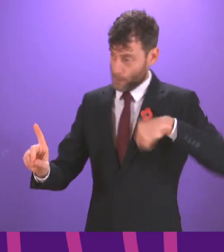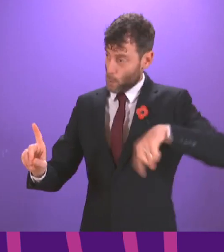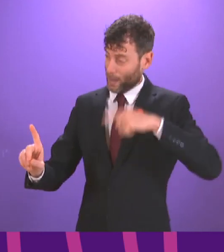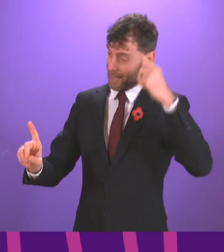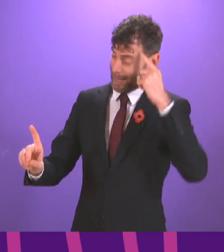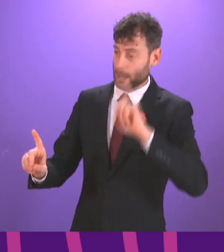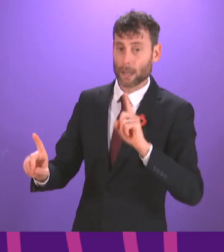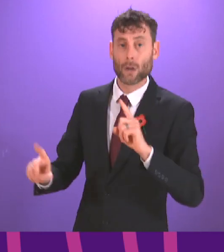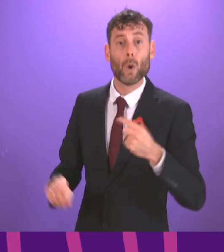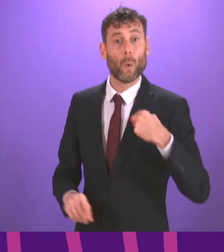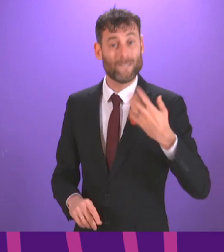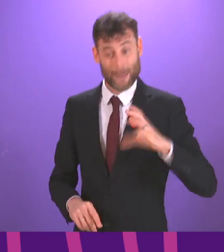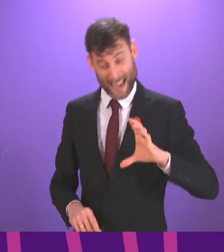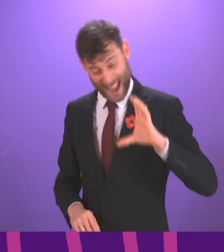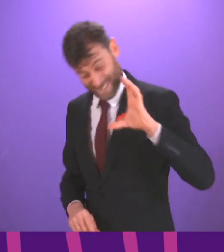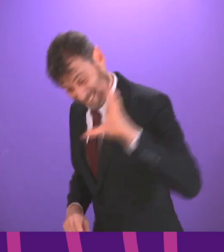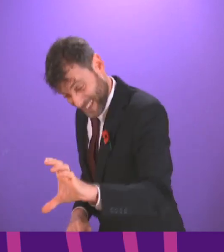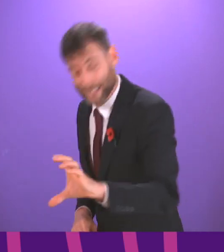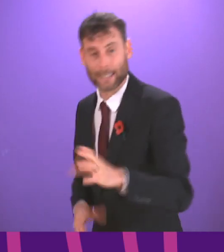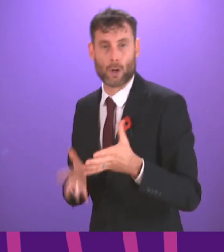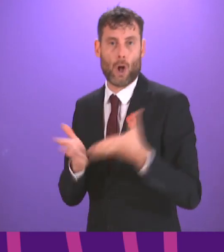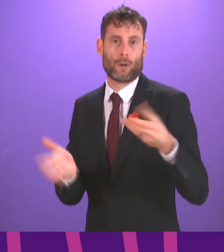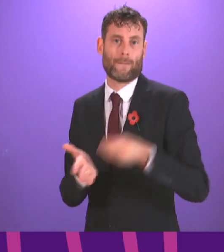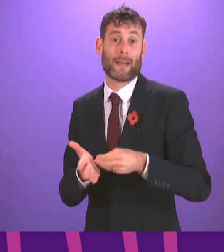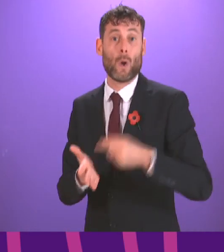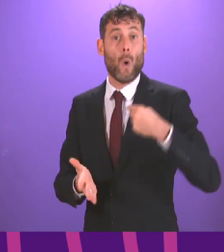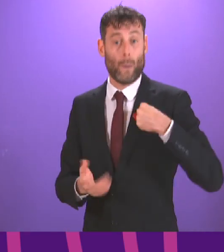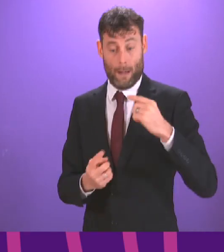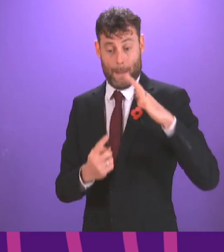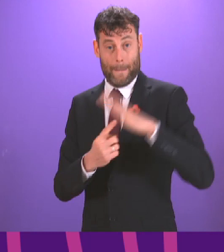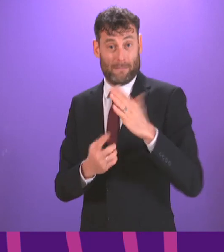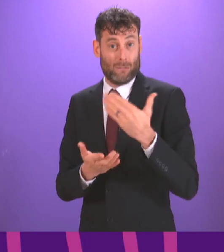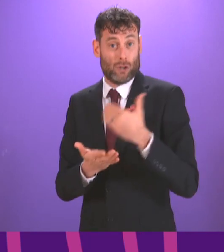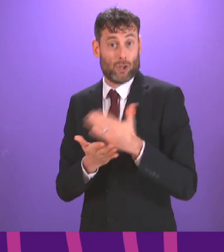actions. We have invested significantly—we are a significant shareholder in BiFab—so